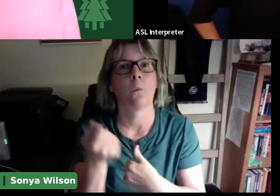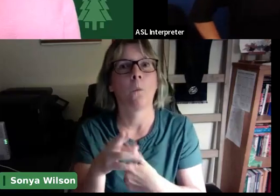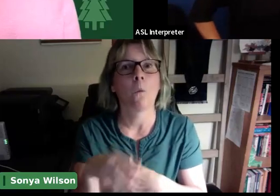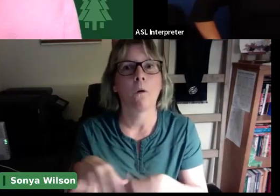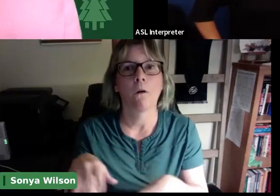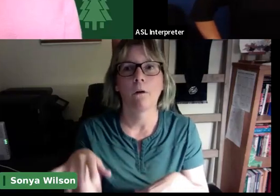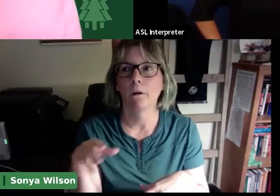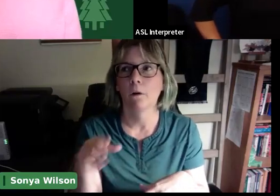might not be able to then.